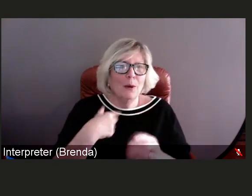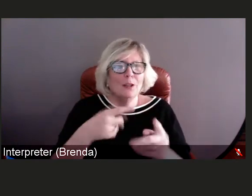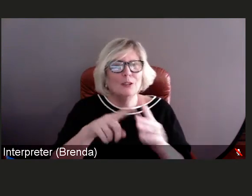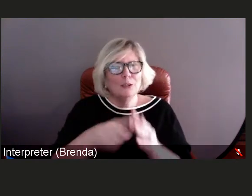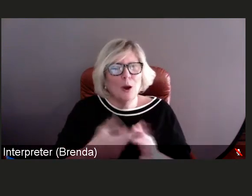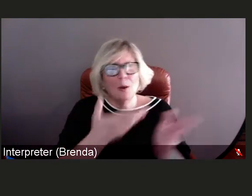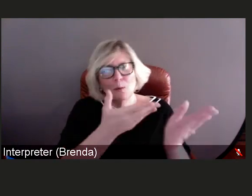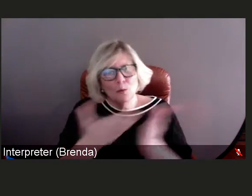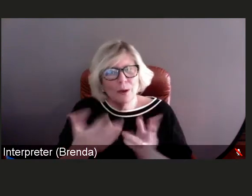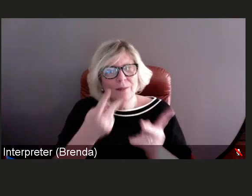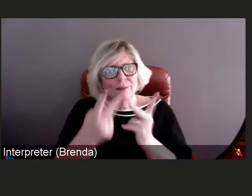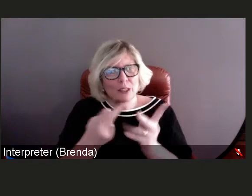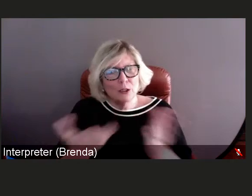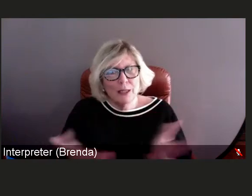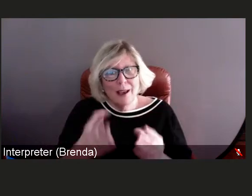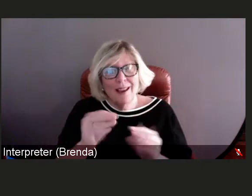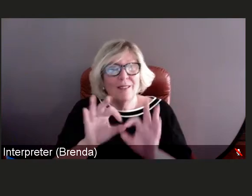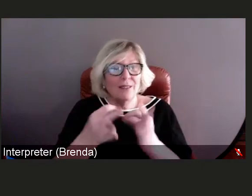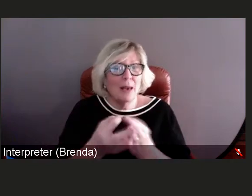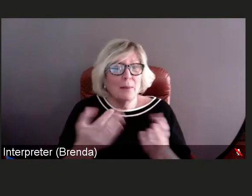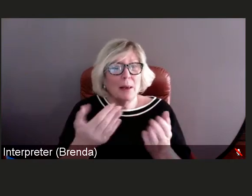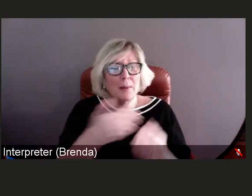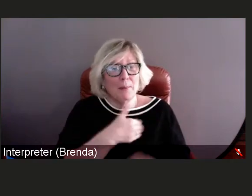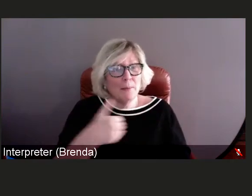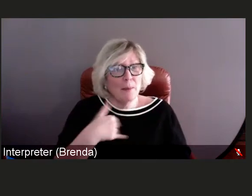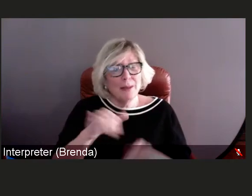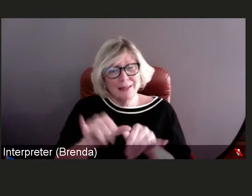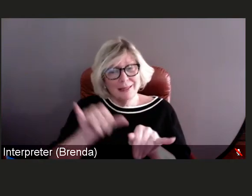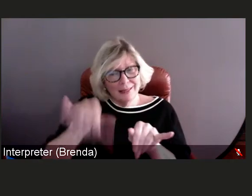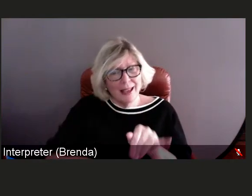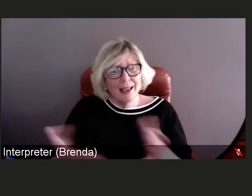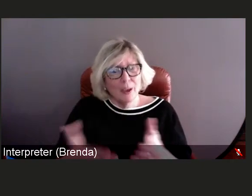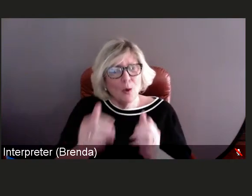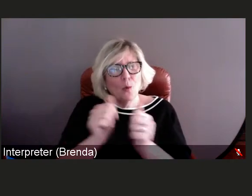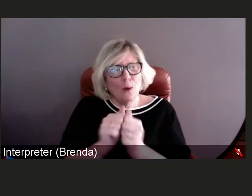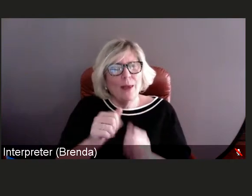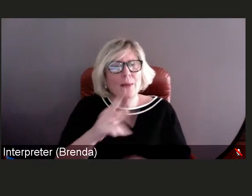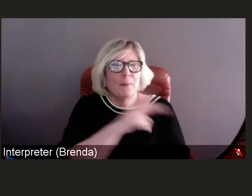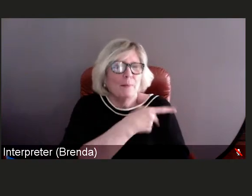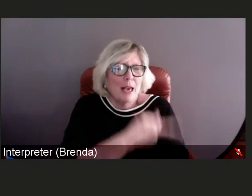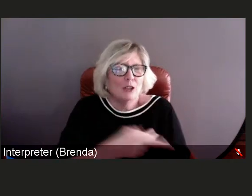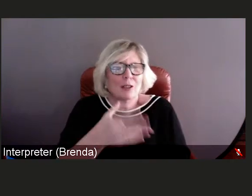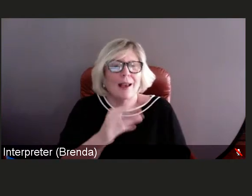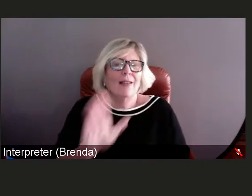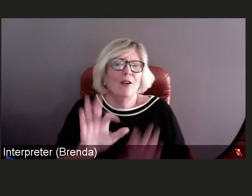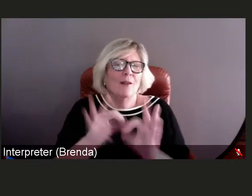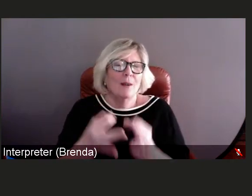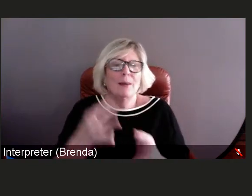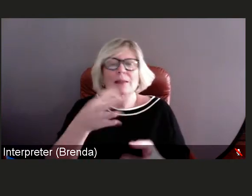and family members are staying here with their patients and their families, rather than going someplace else.